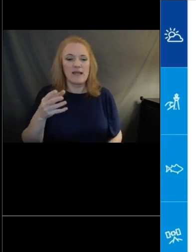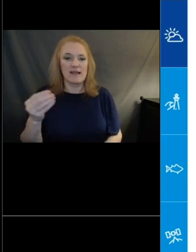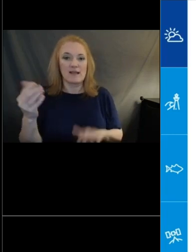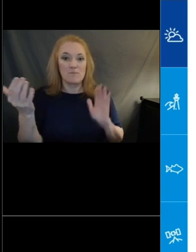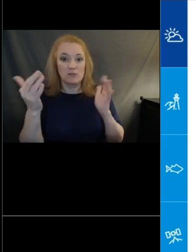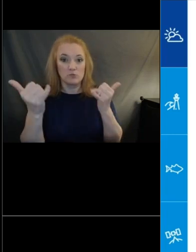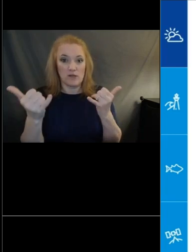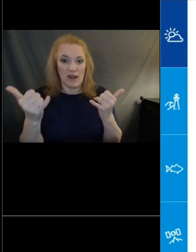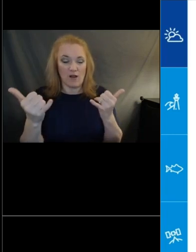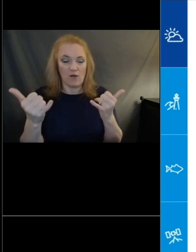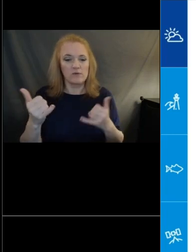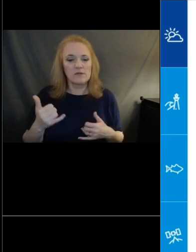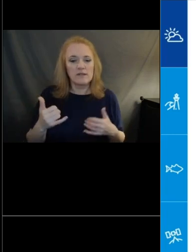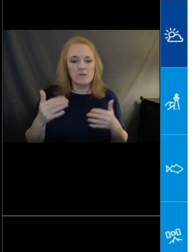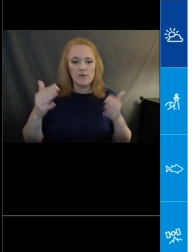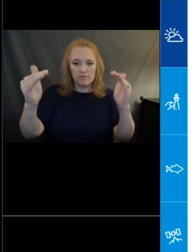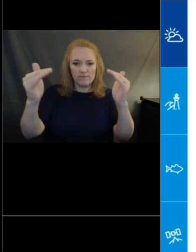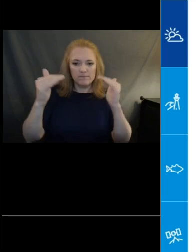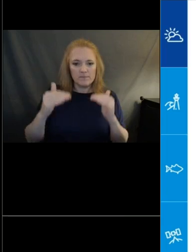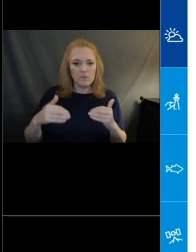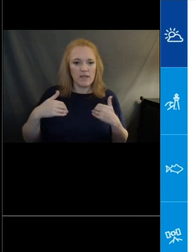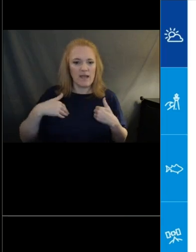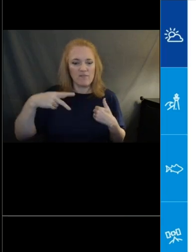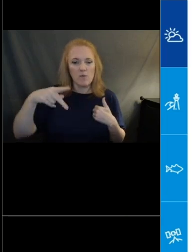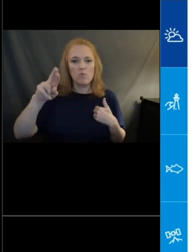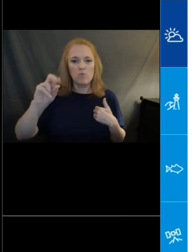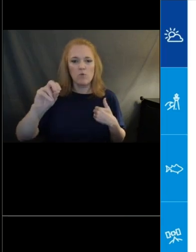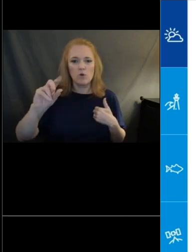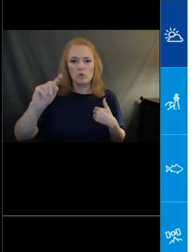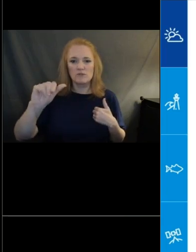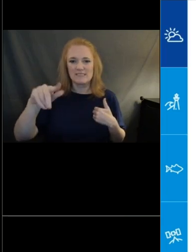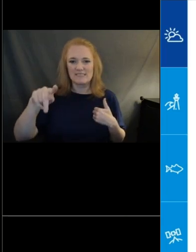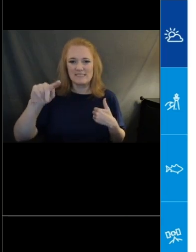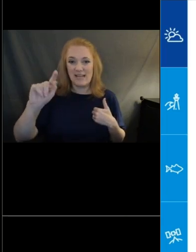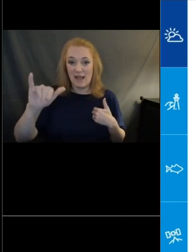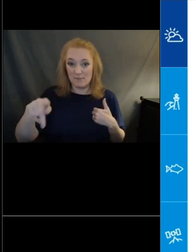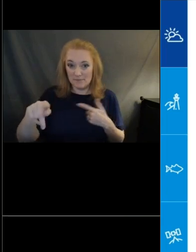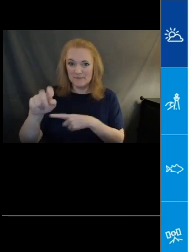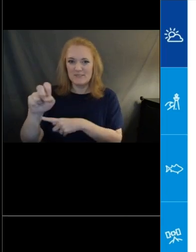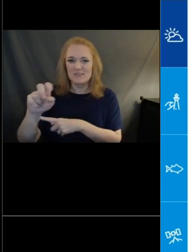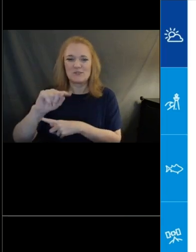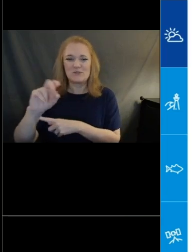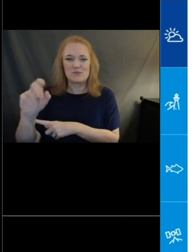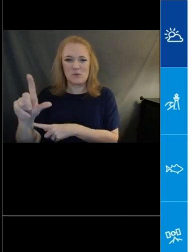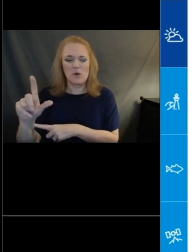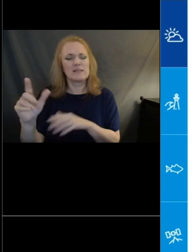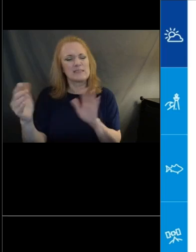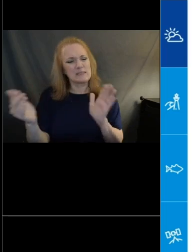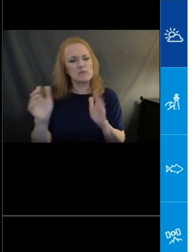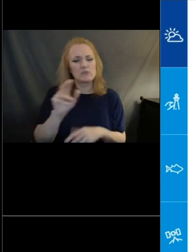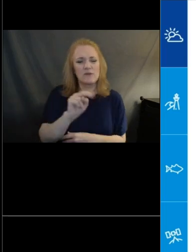Prototype tool available on the page. Very similar to the NDFD temperature records page,